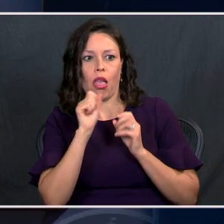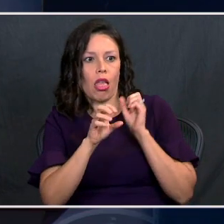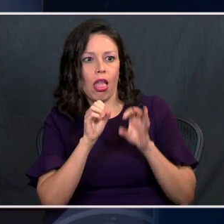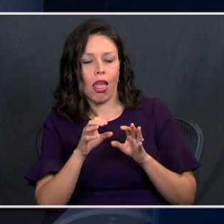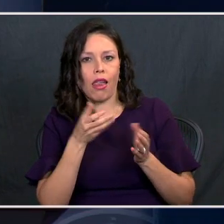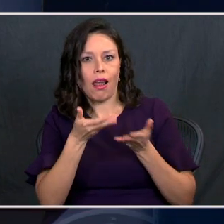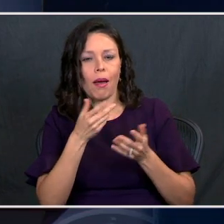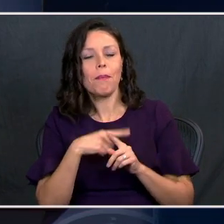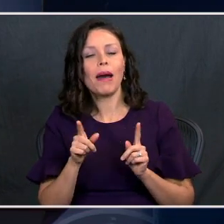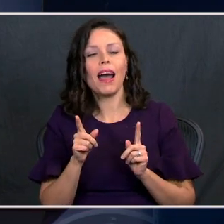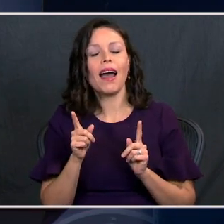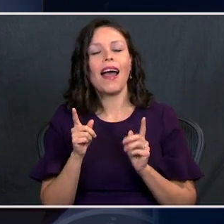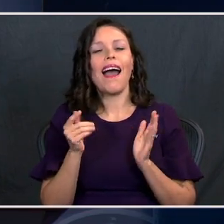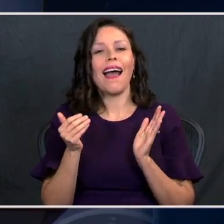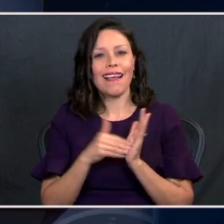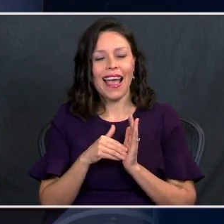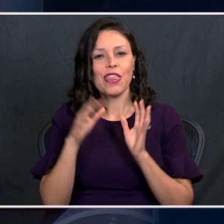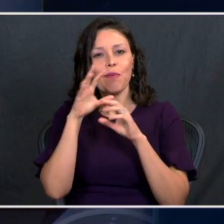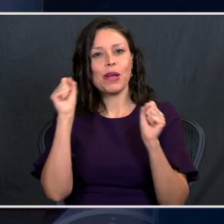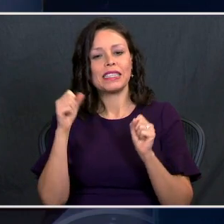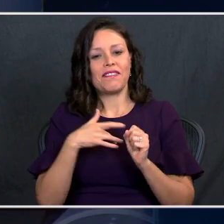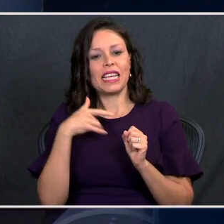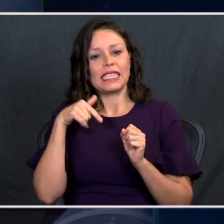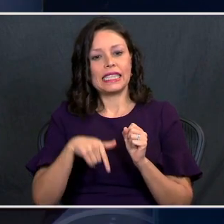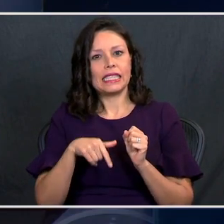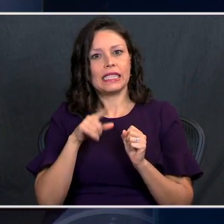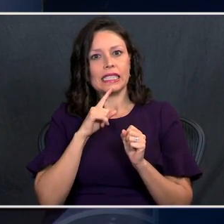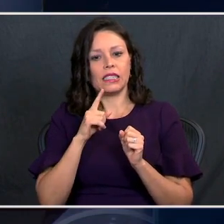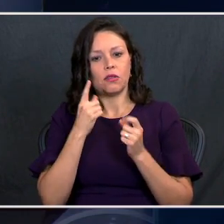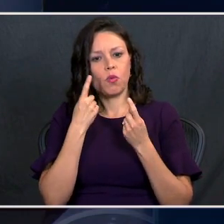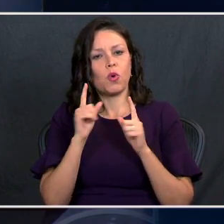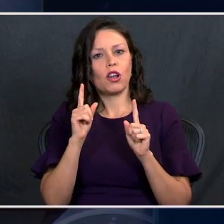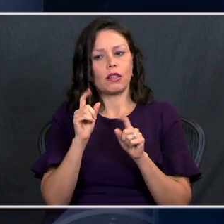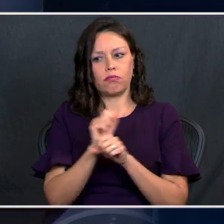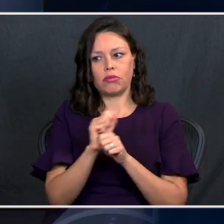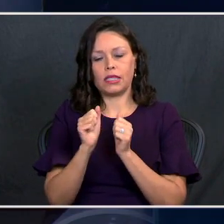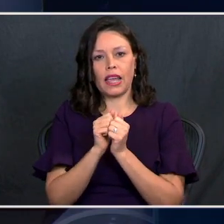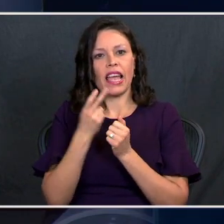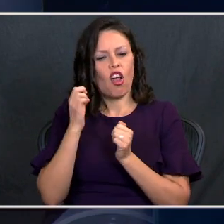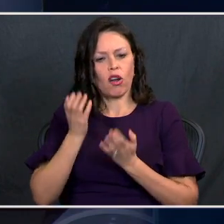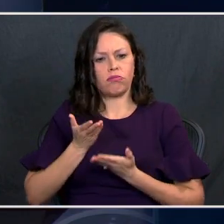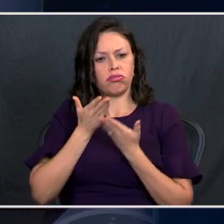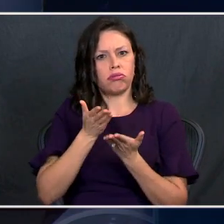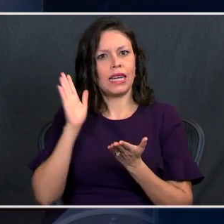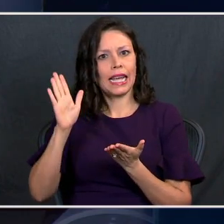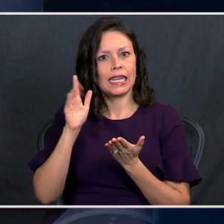But again, the President feels this is working as it should. He proposed his package. He's getting feedback.